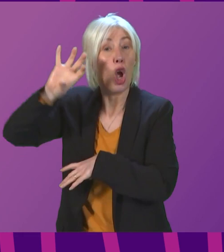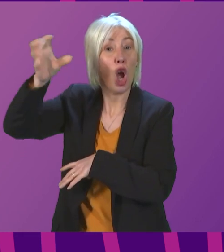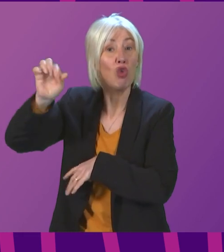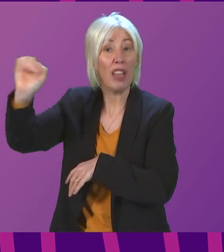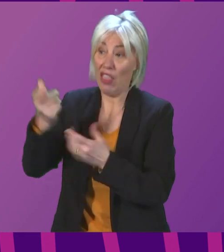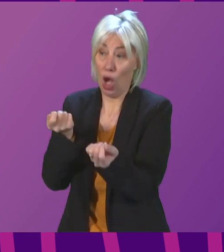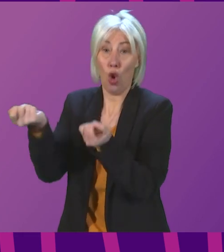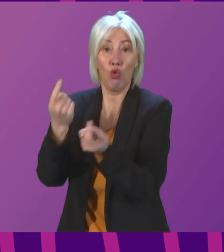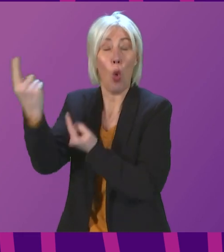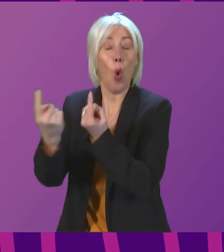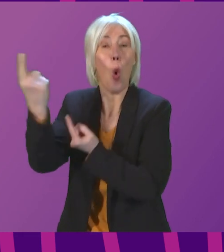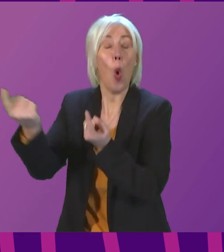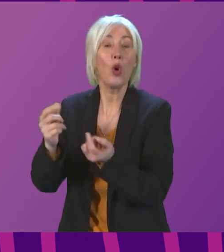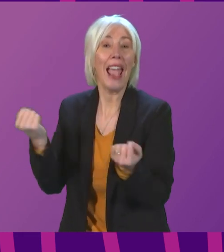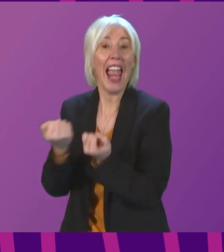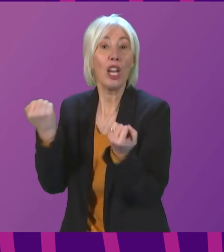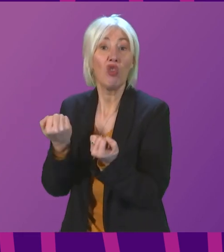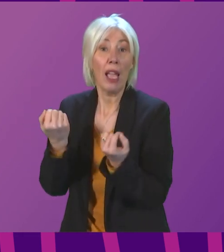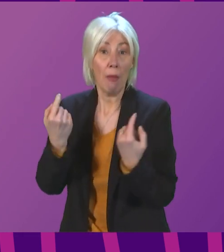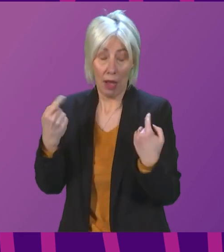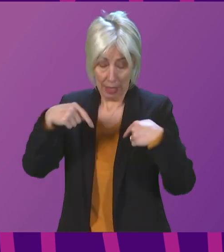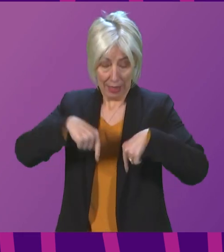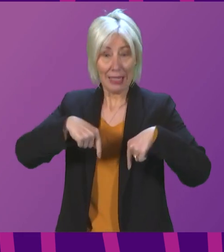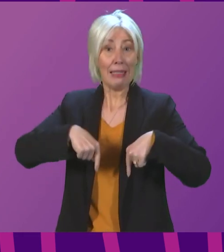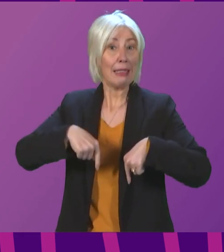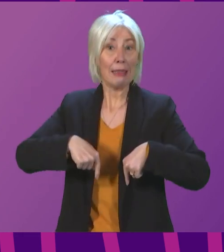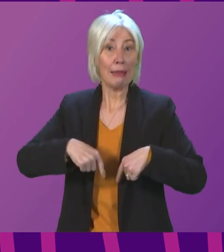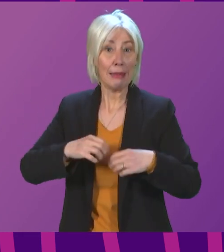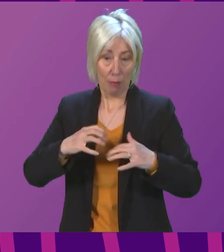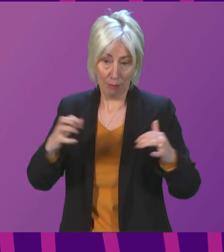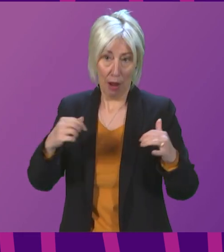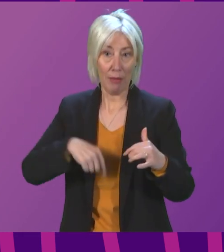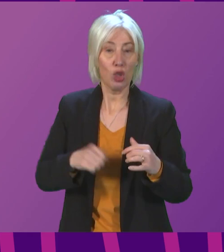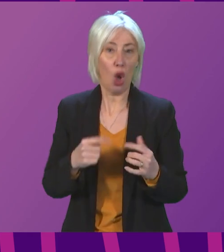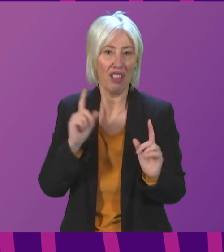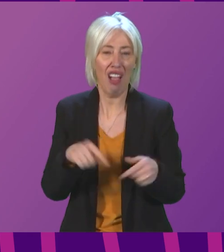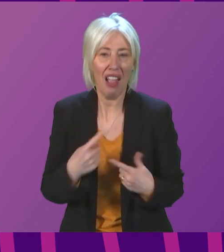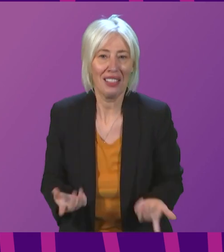this Government and this Parliament do not have.